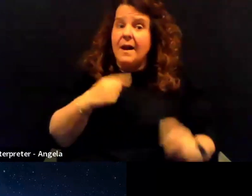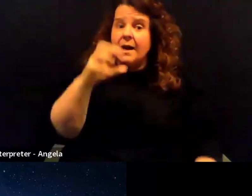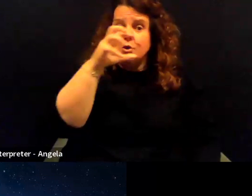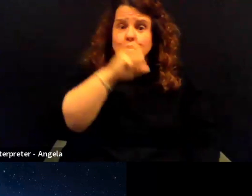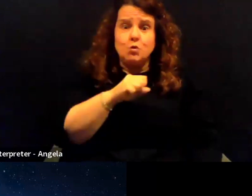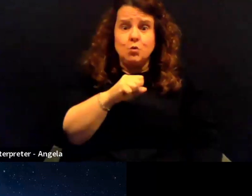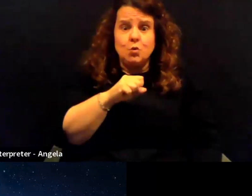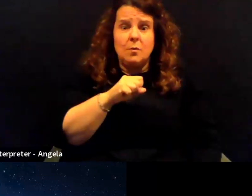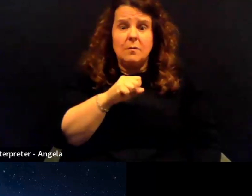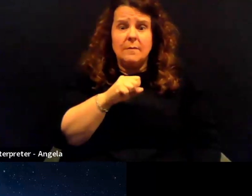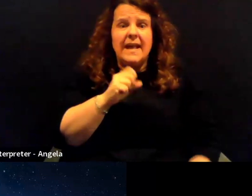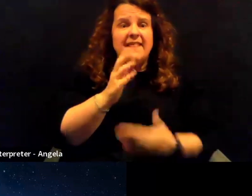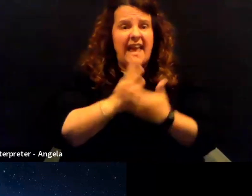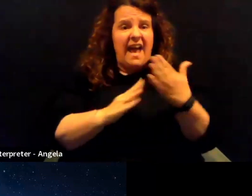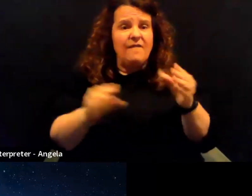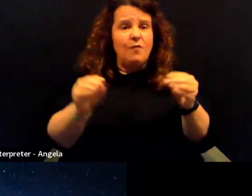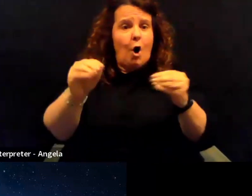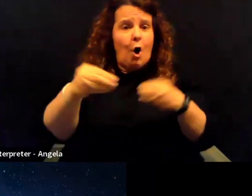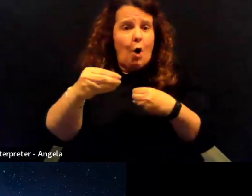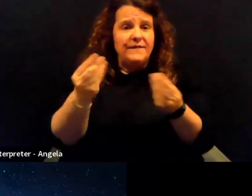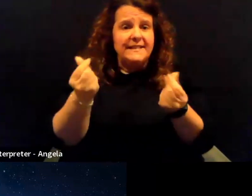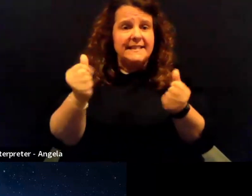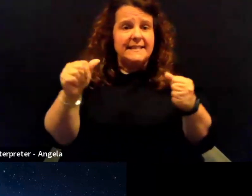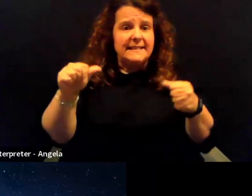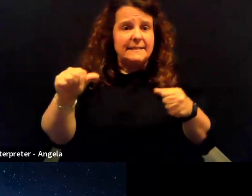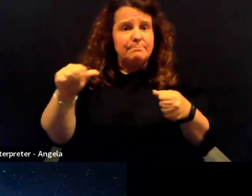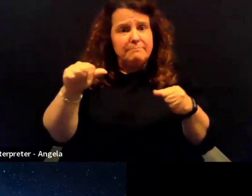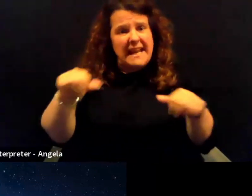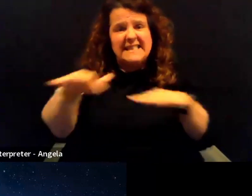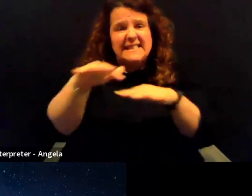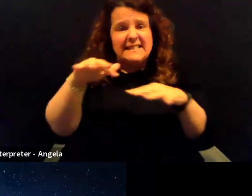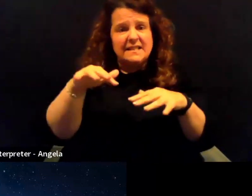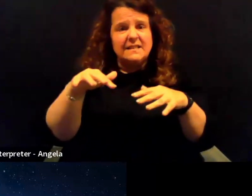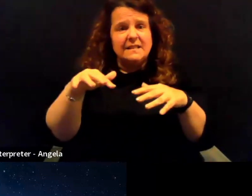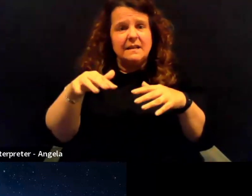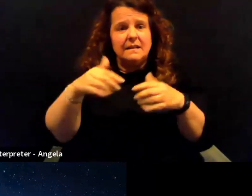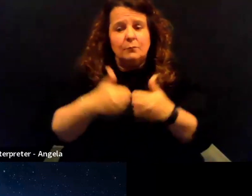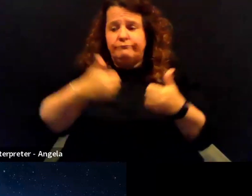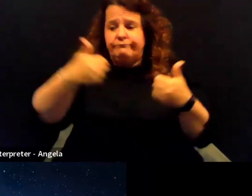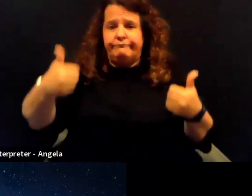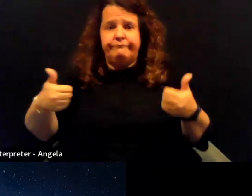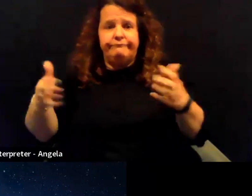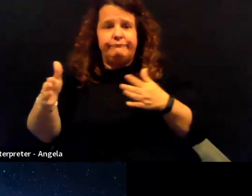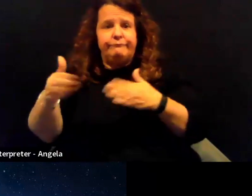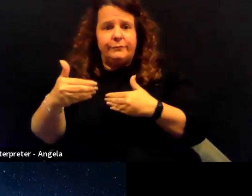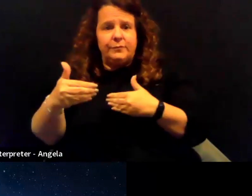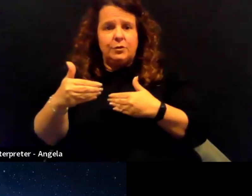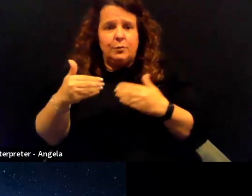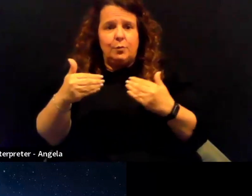space or some place where you can duck out for 1.